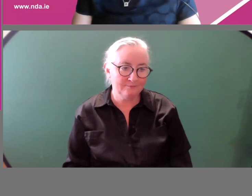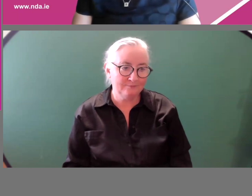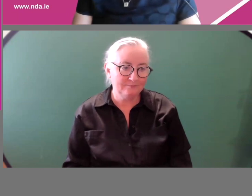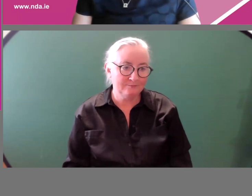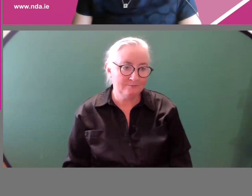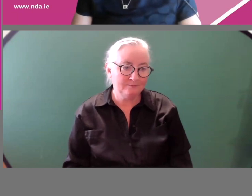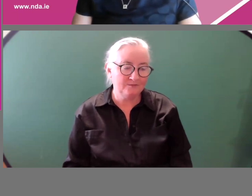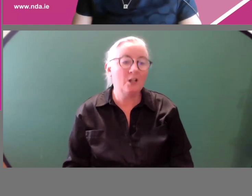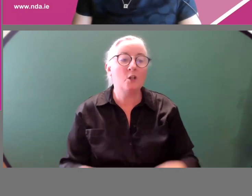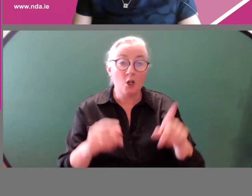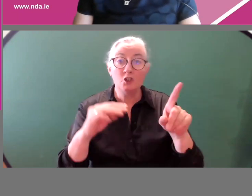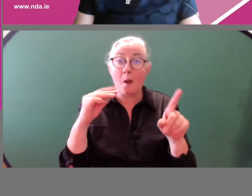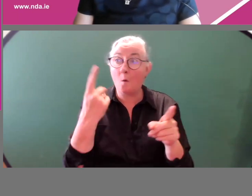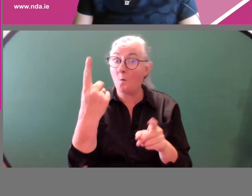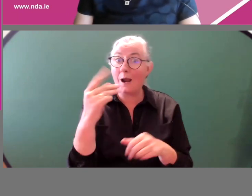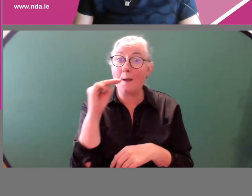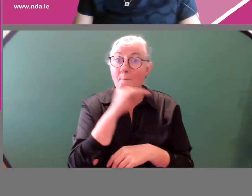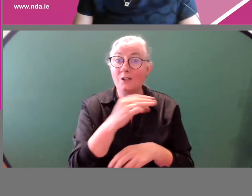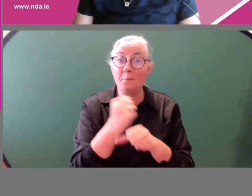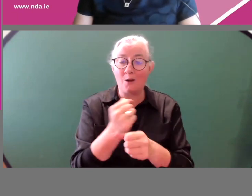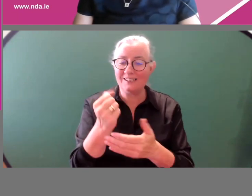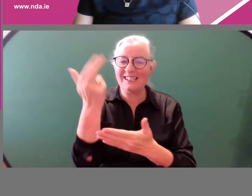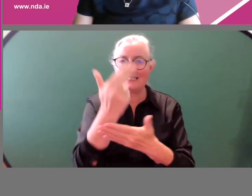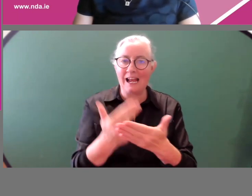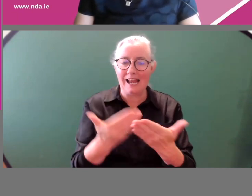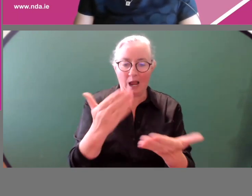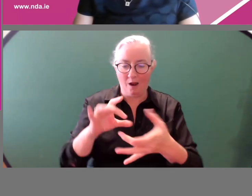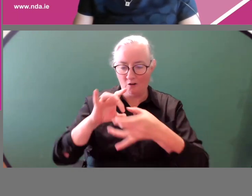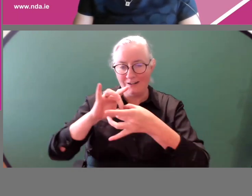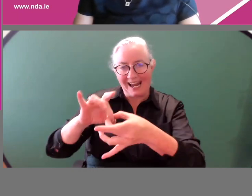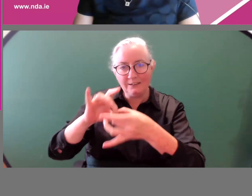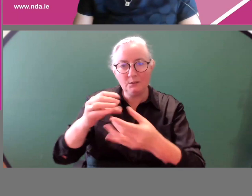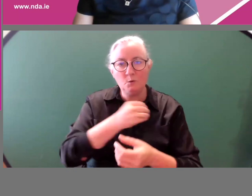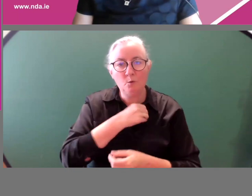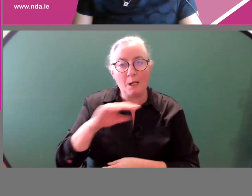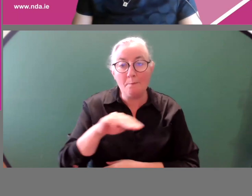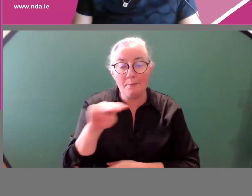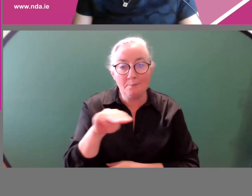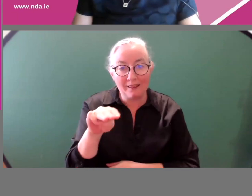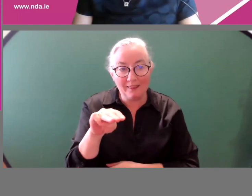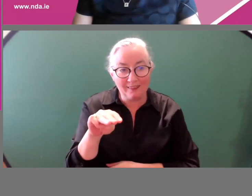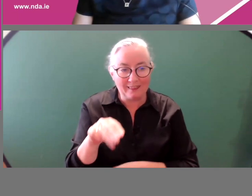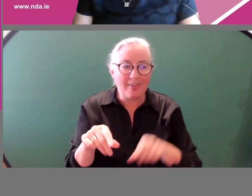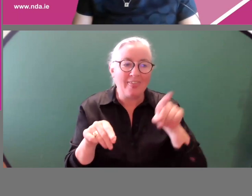The only important thing about design is how it relates to people. There's a quote we use